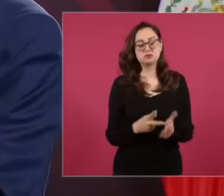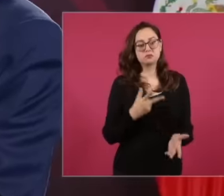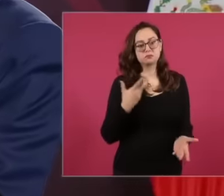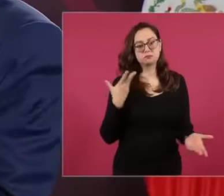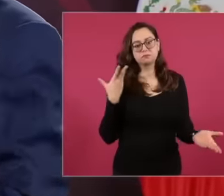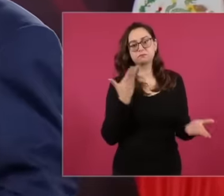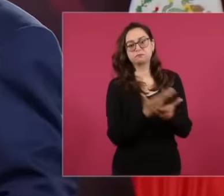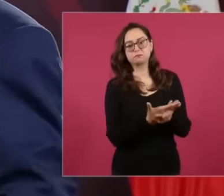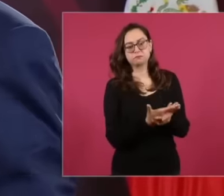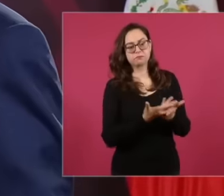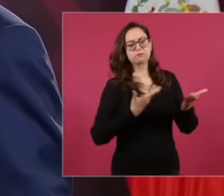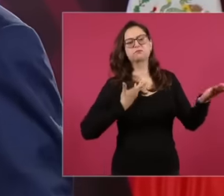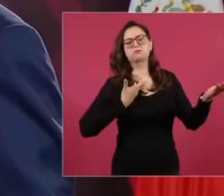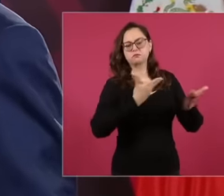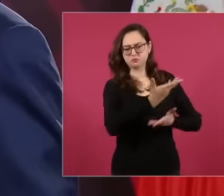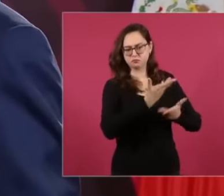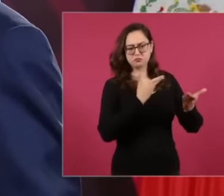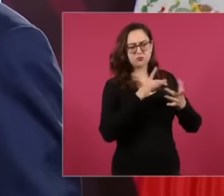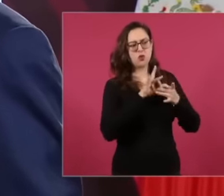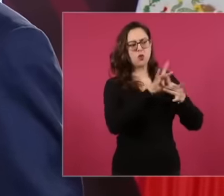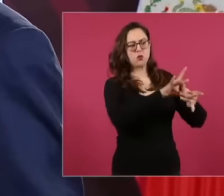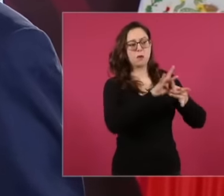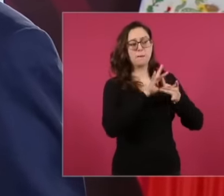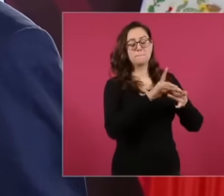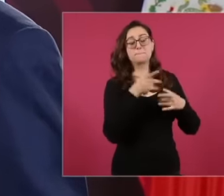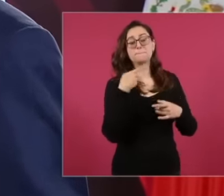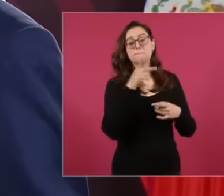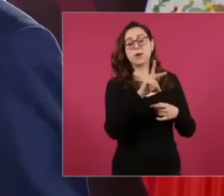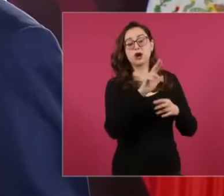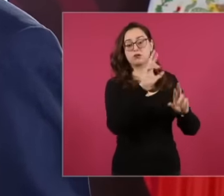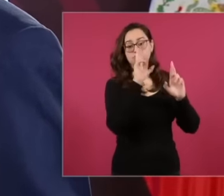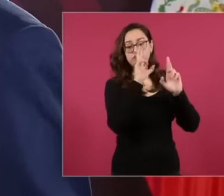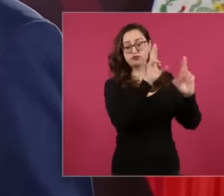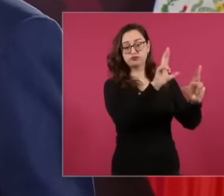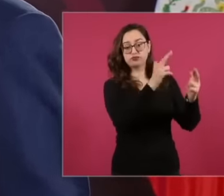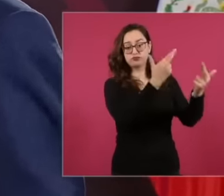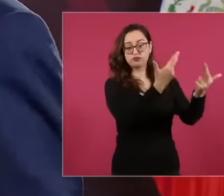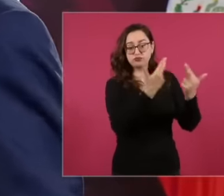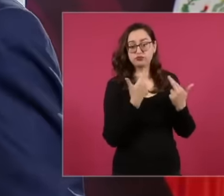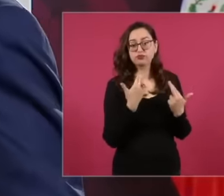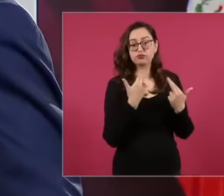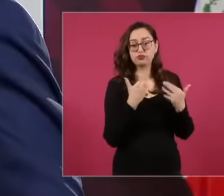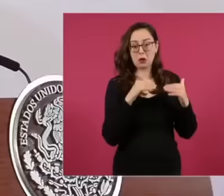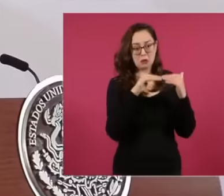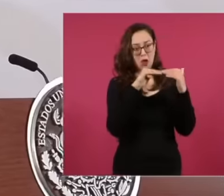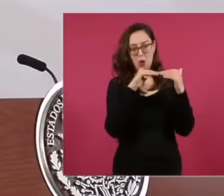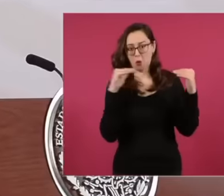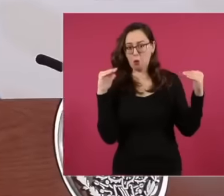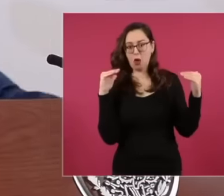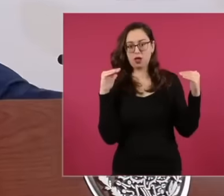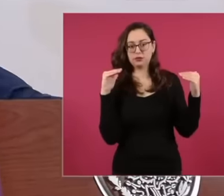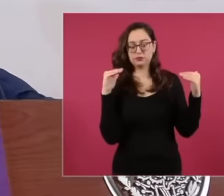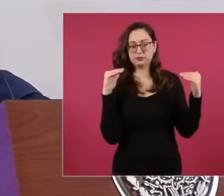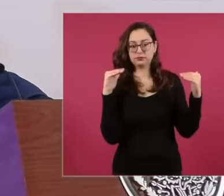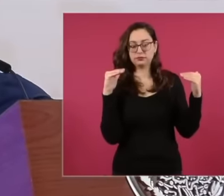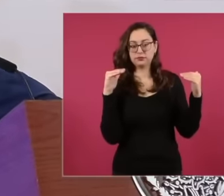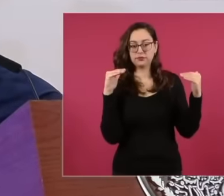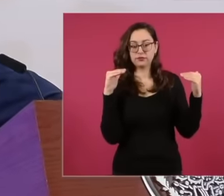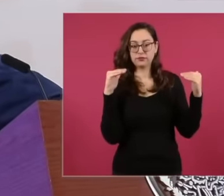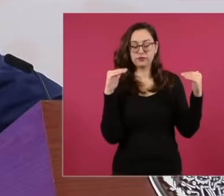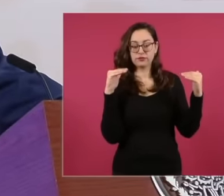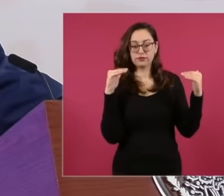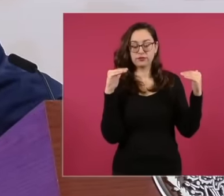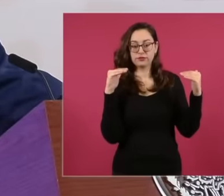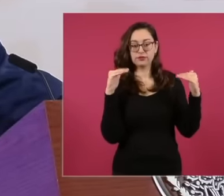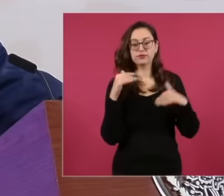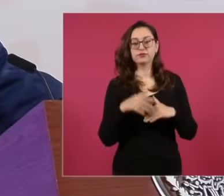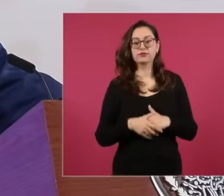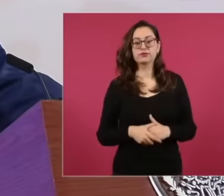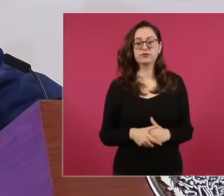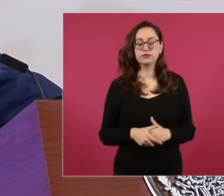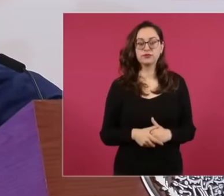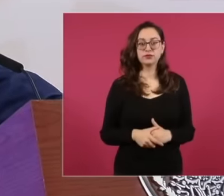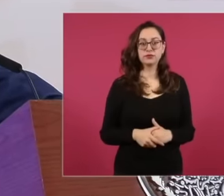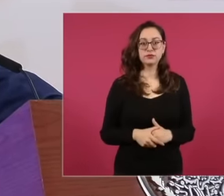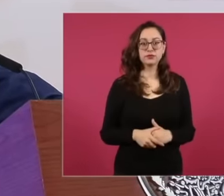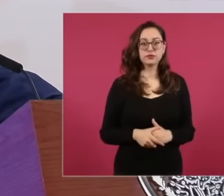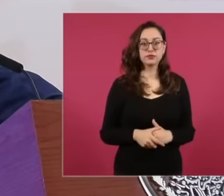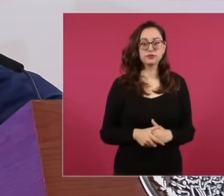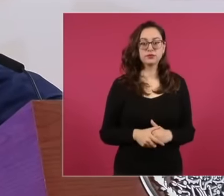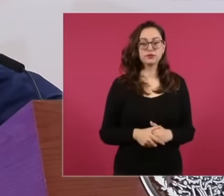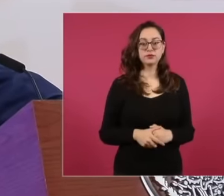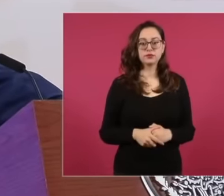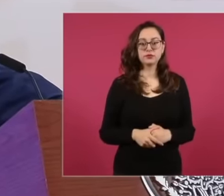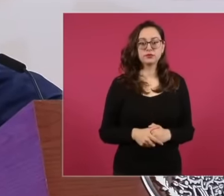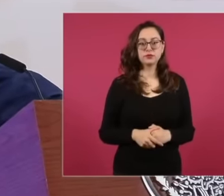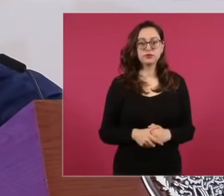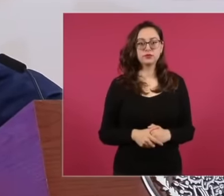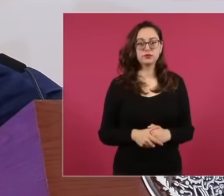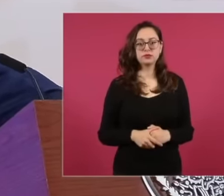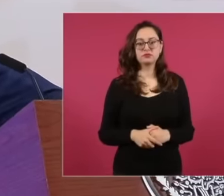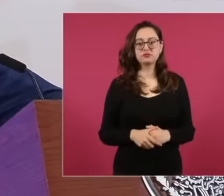with respect for sovereignty and they came to maintain that eh They did not trust the